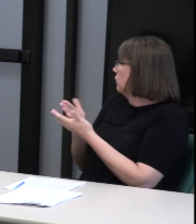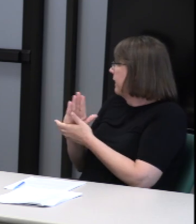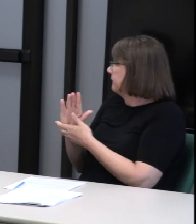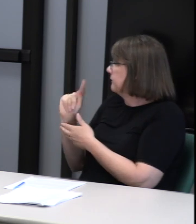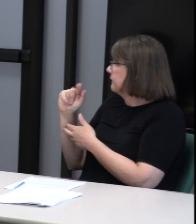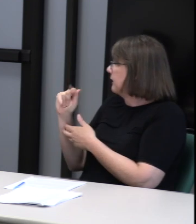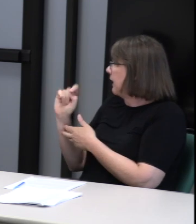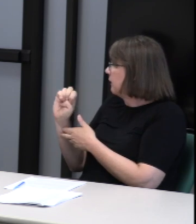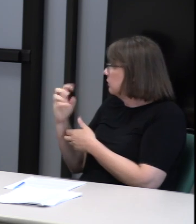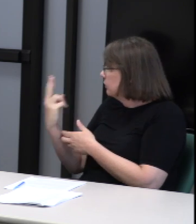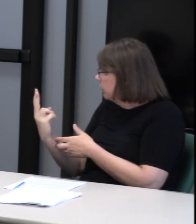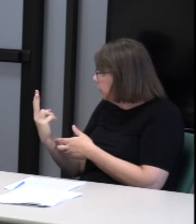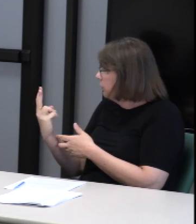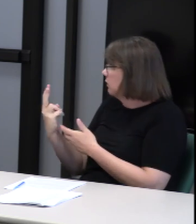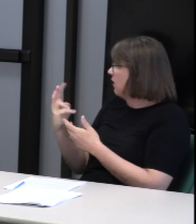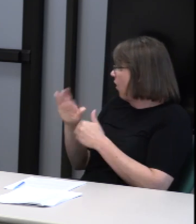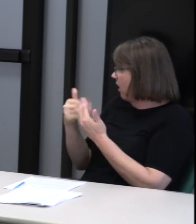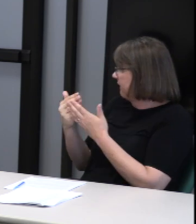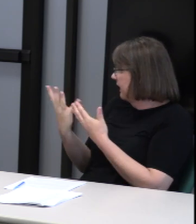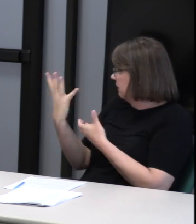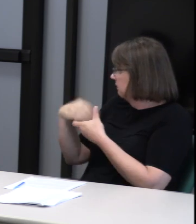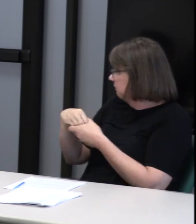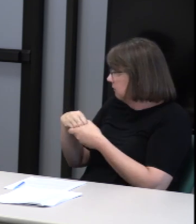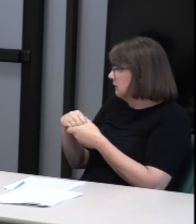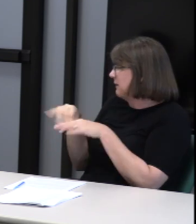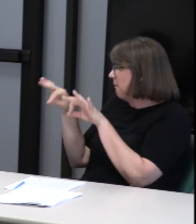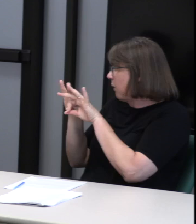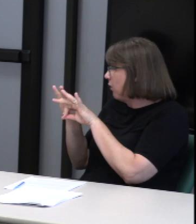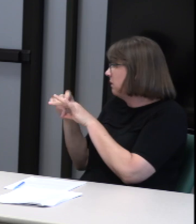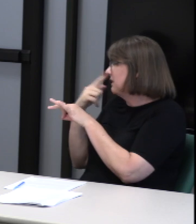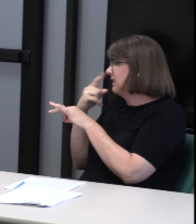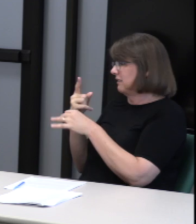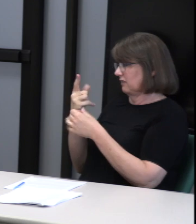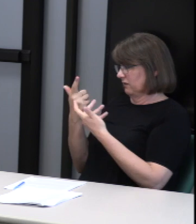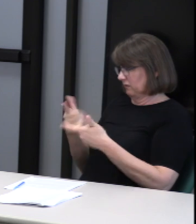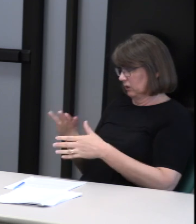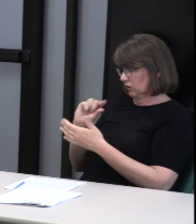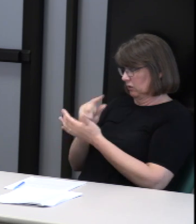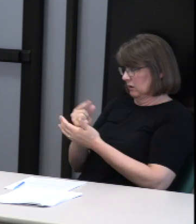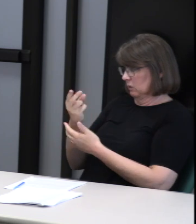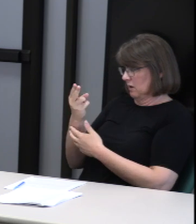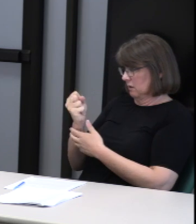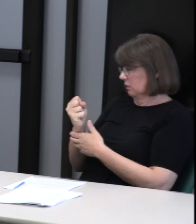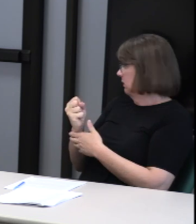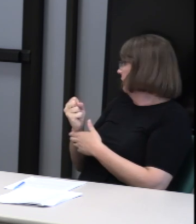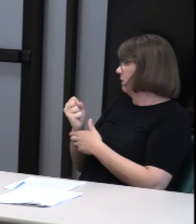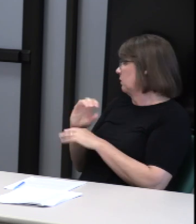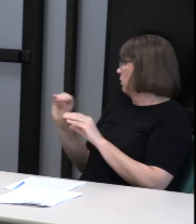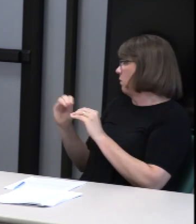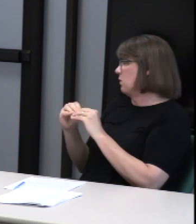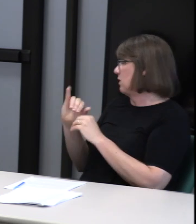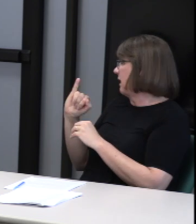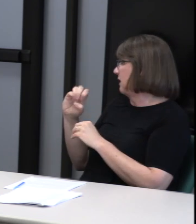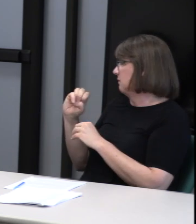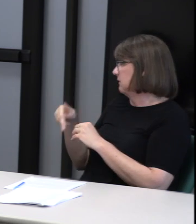include ADA information, things about Title II of the ADA, all kinds of things that will be important in college.